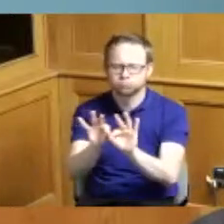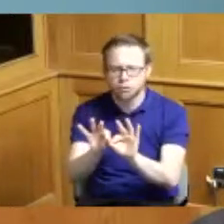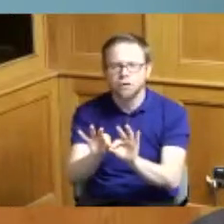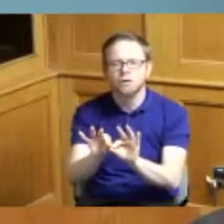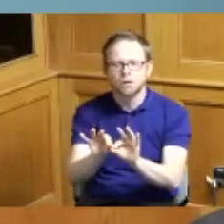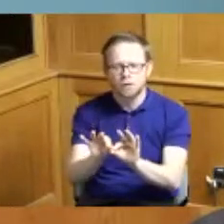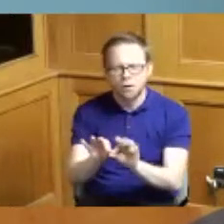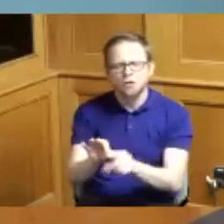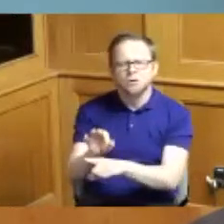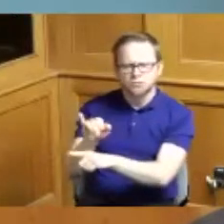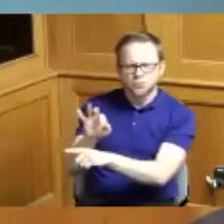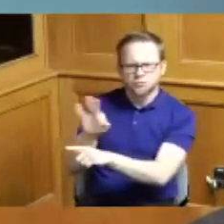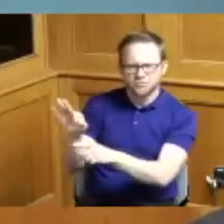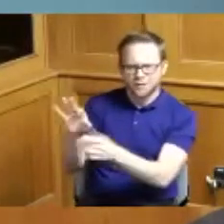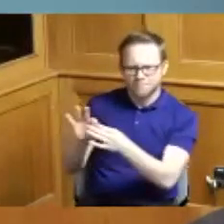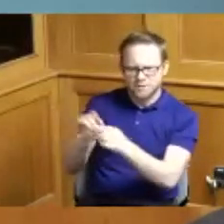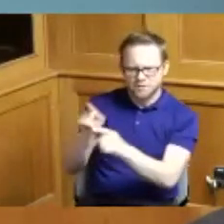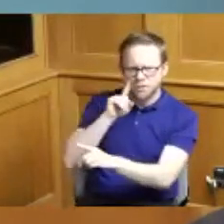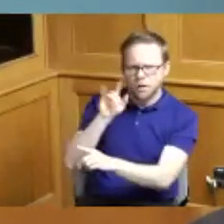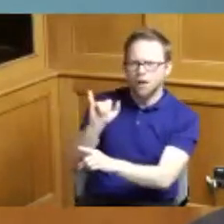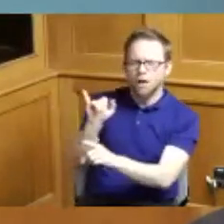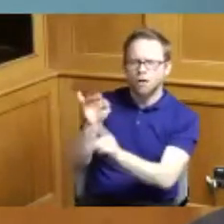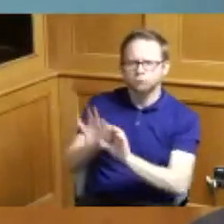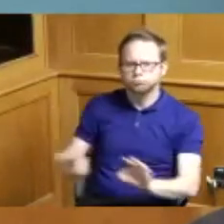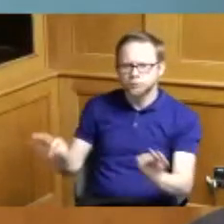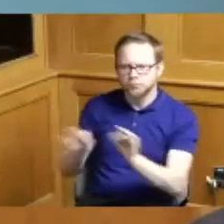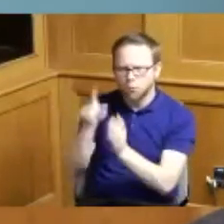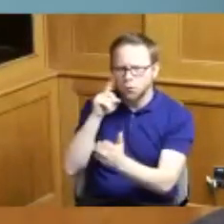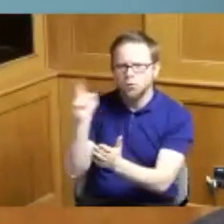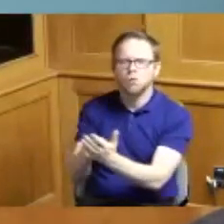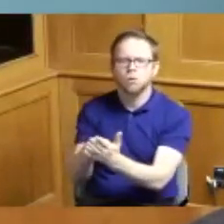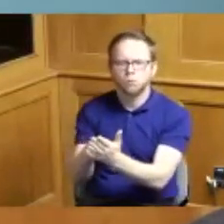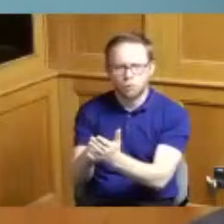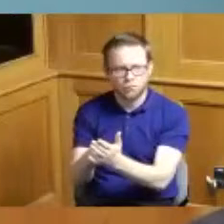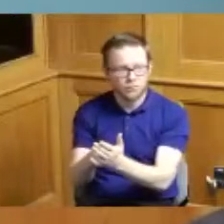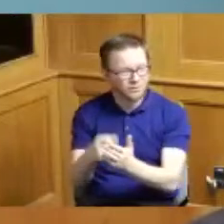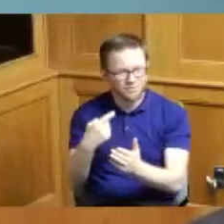said was really important and it's significant that we're already doing a lot of this stuff